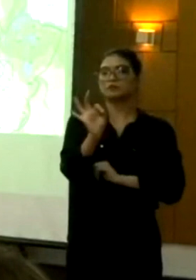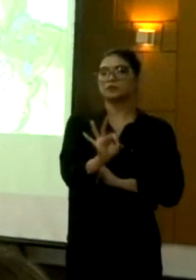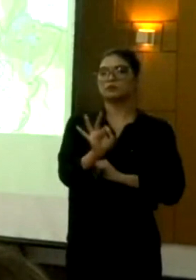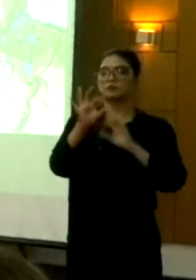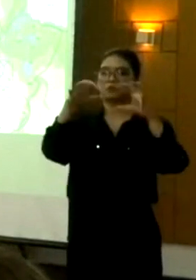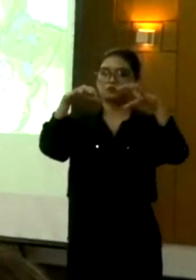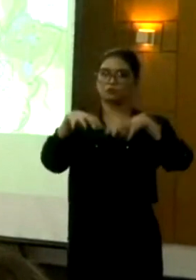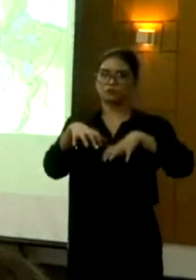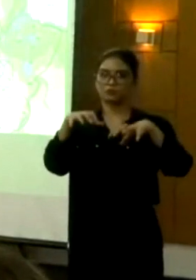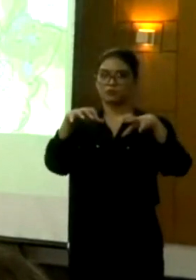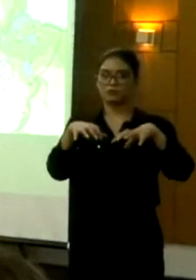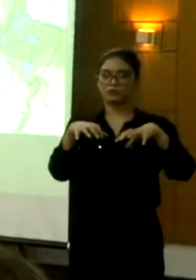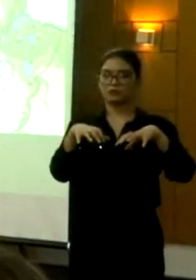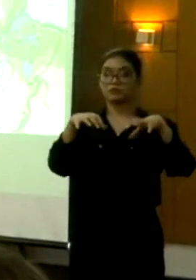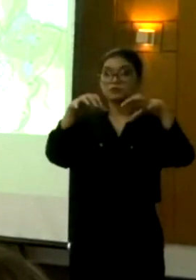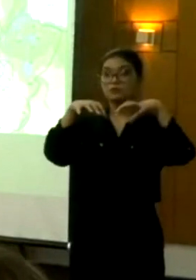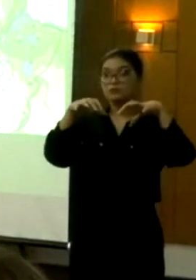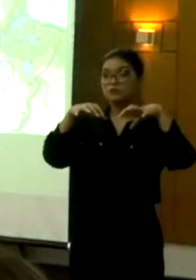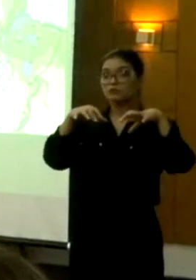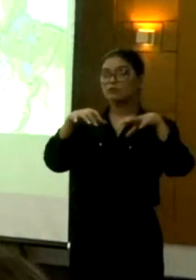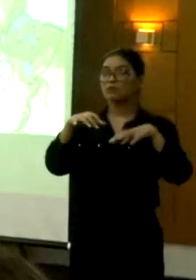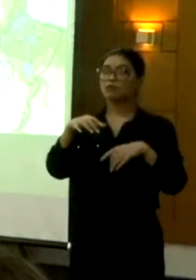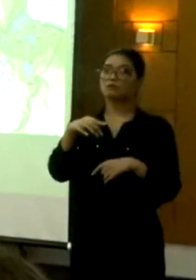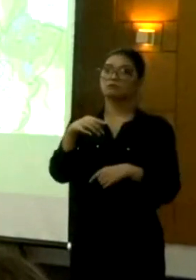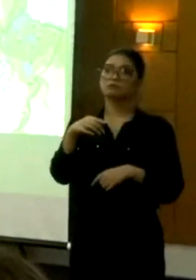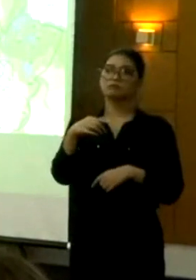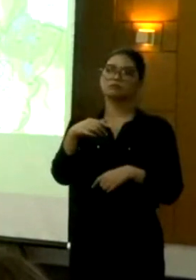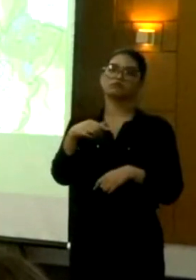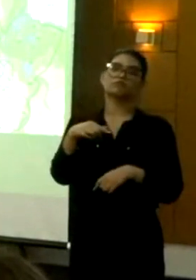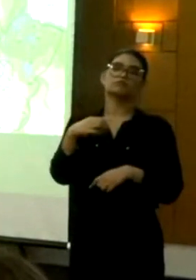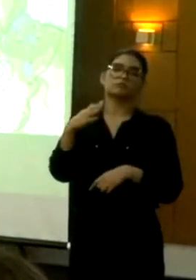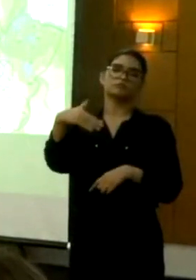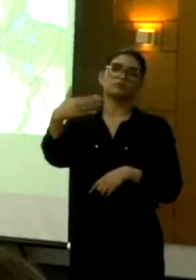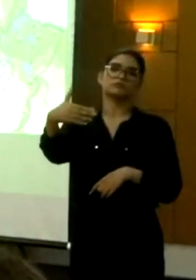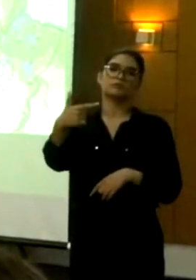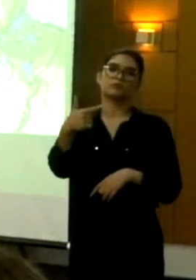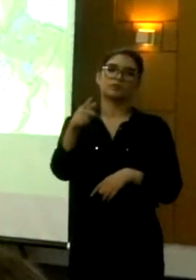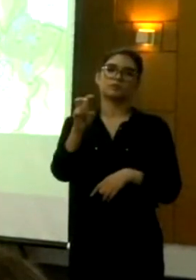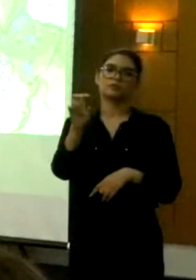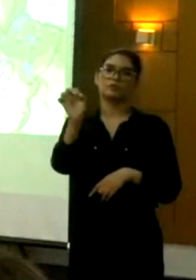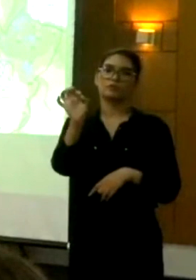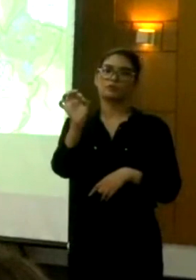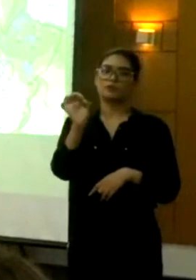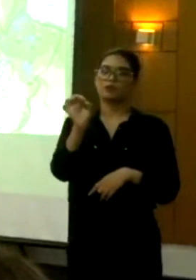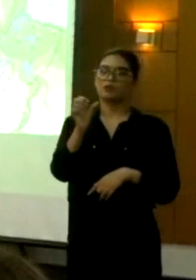, so below-average rain in the next 25 years and an increase of almost 1 degree in temperature